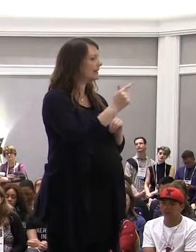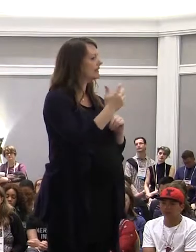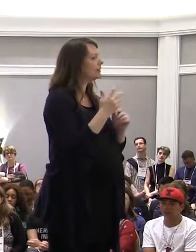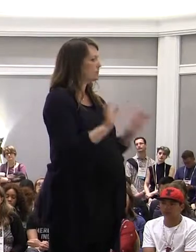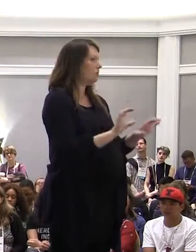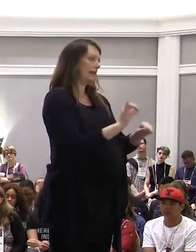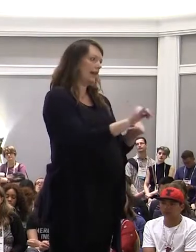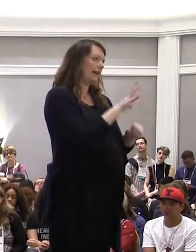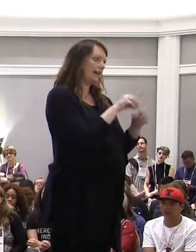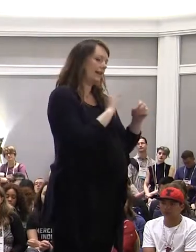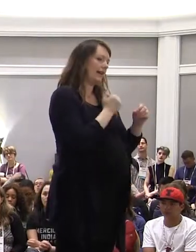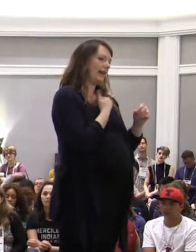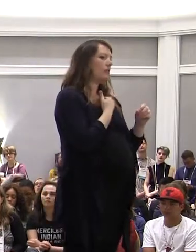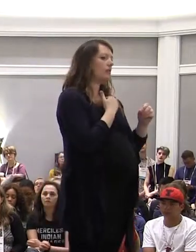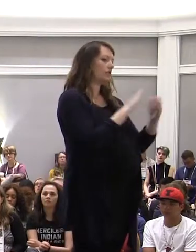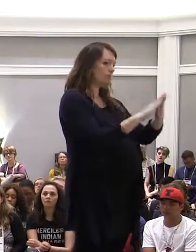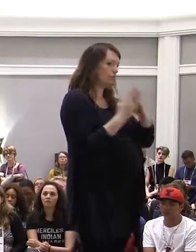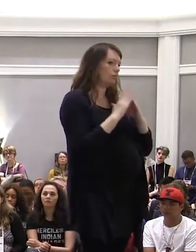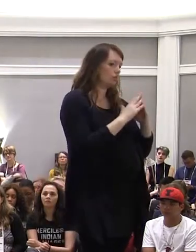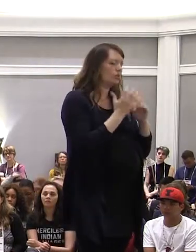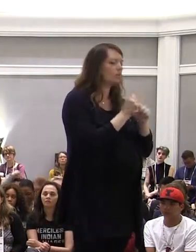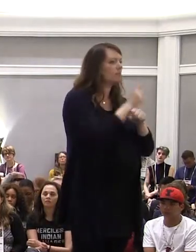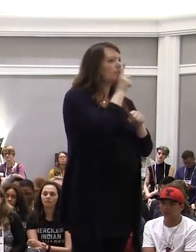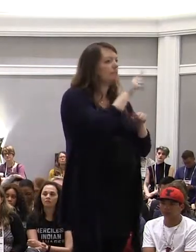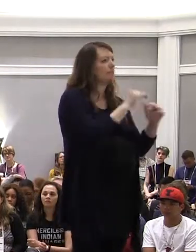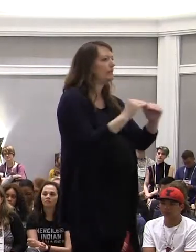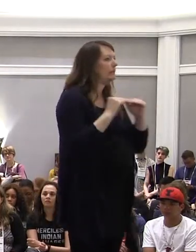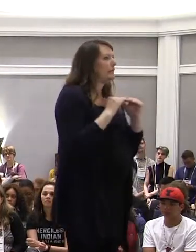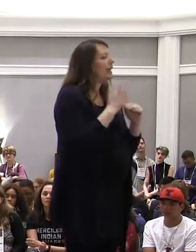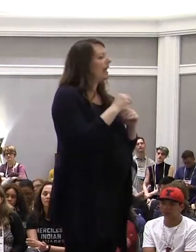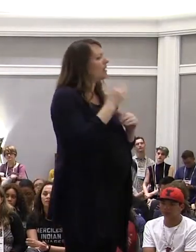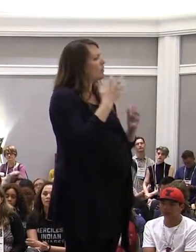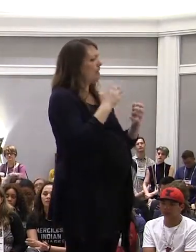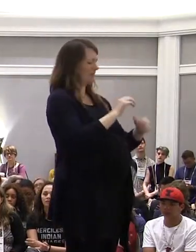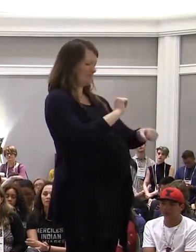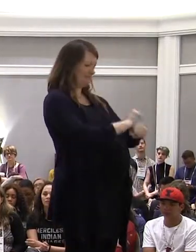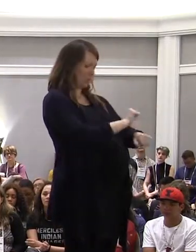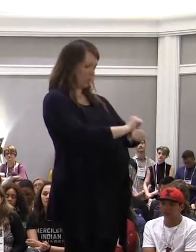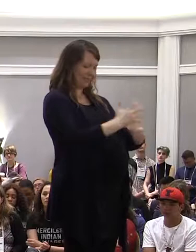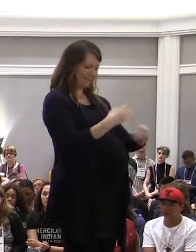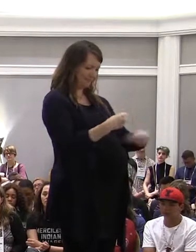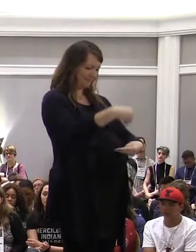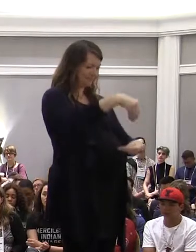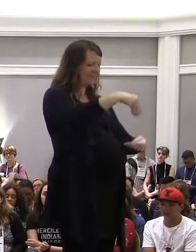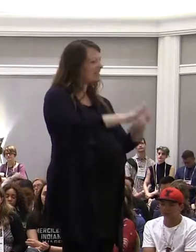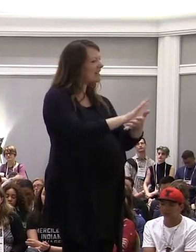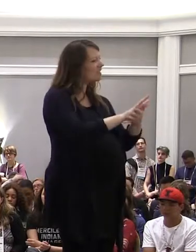and to create a sort of a working document that all of our Theatres can institutionally adopts,